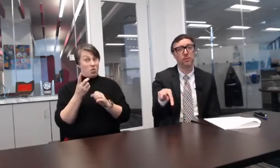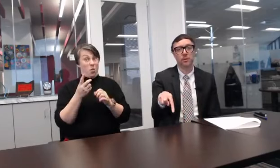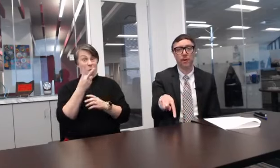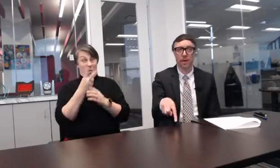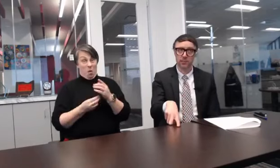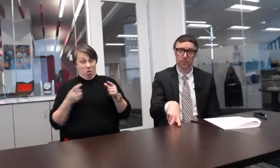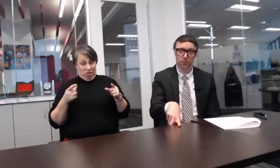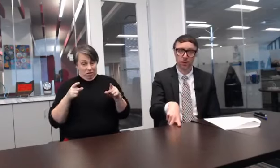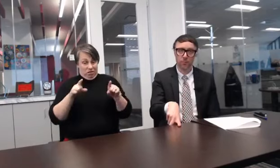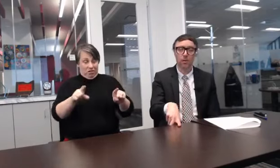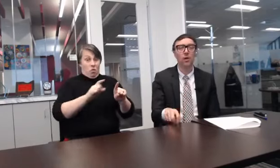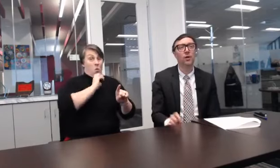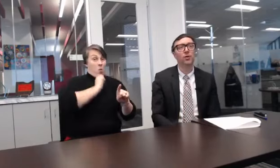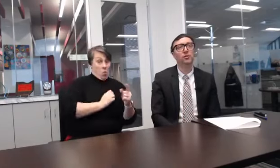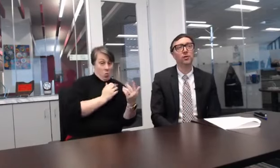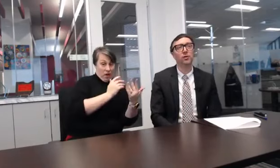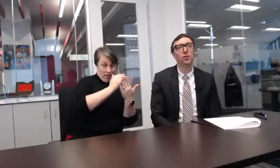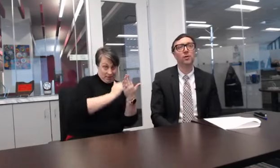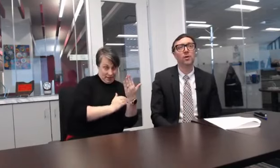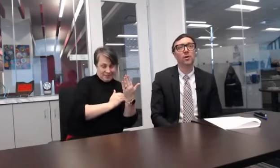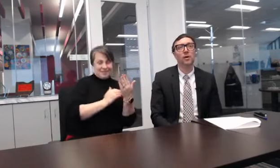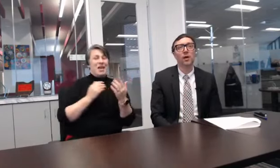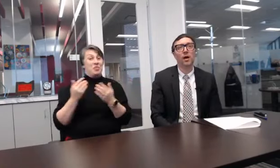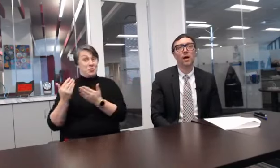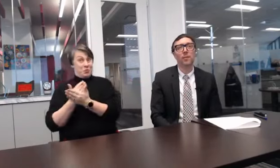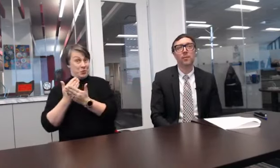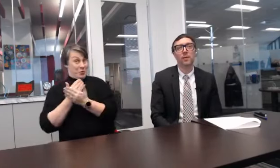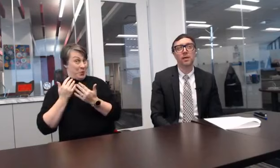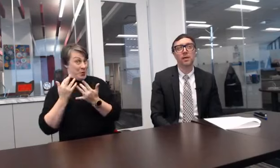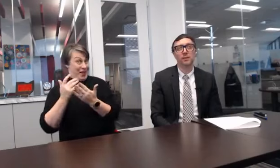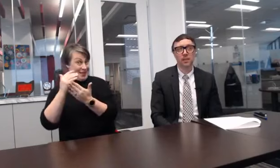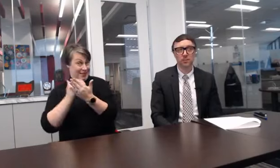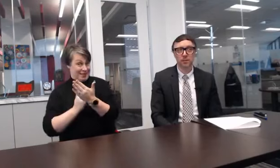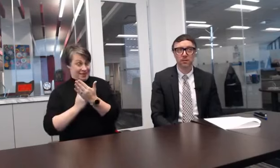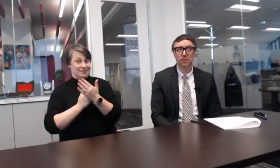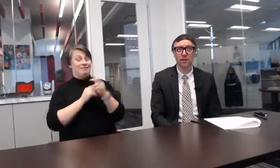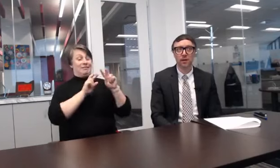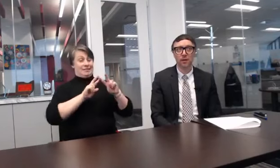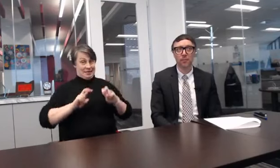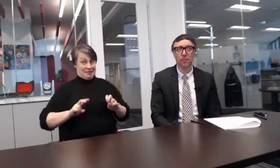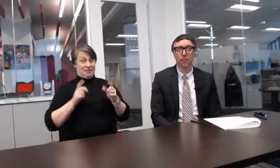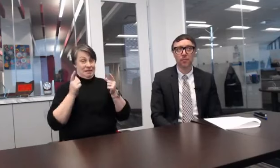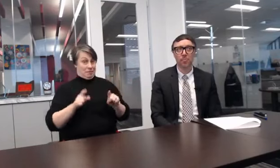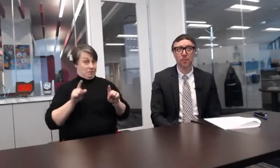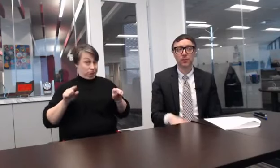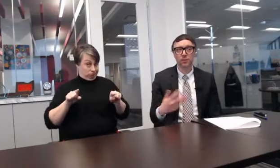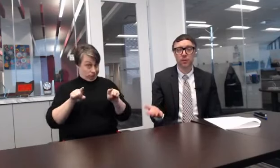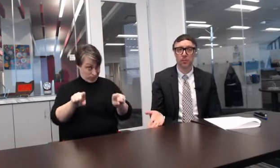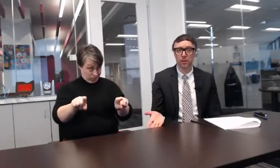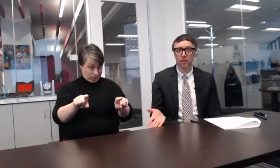when someone asks for one. So the assessments, once they're completed,